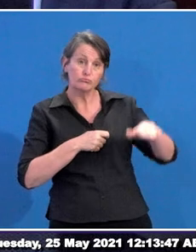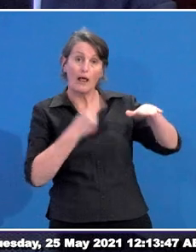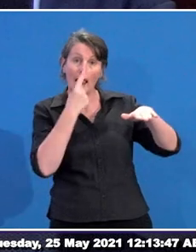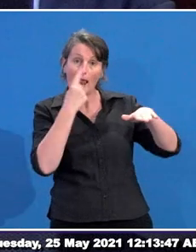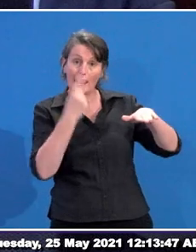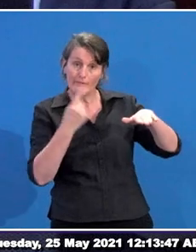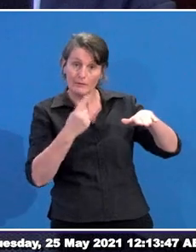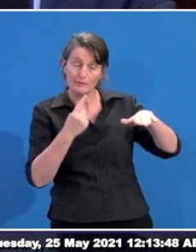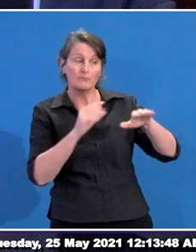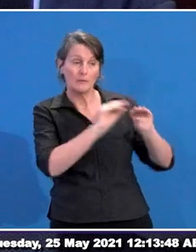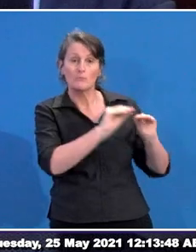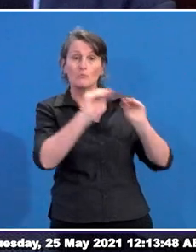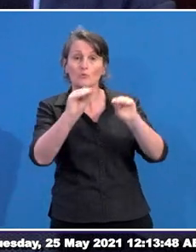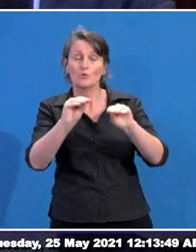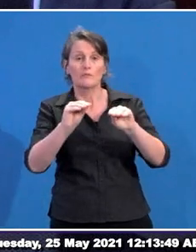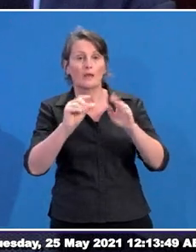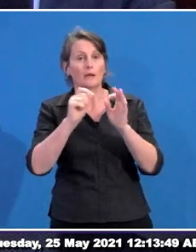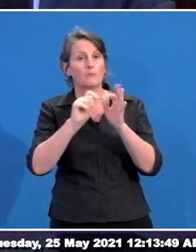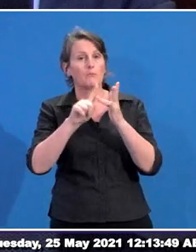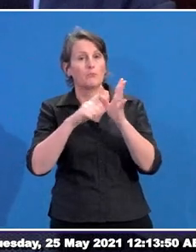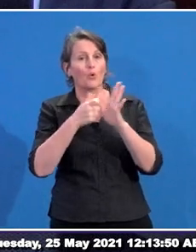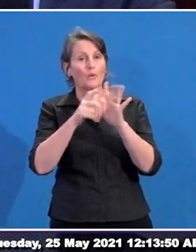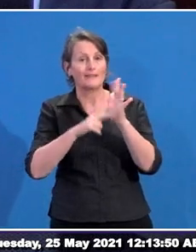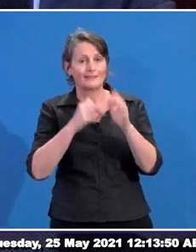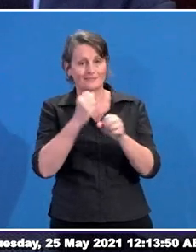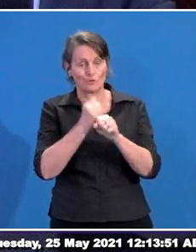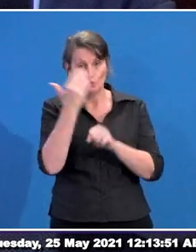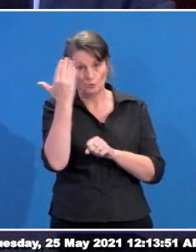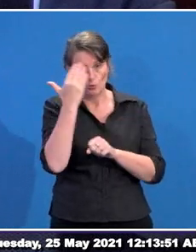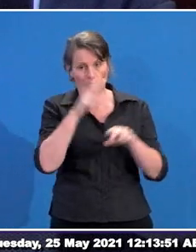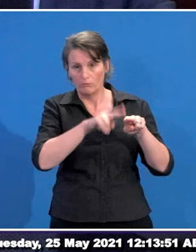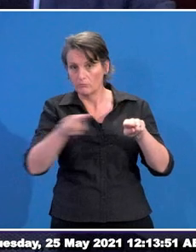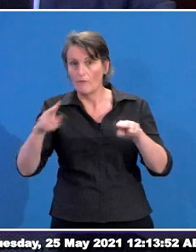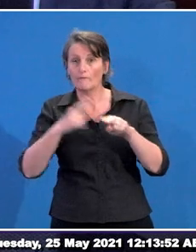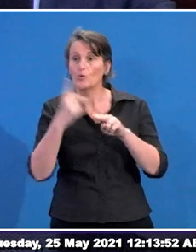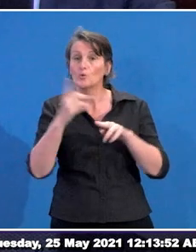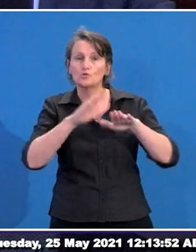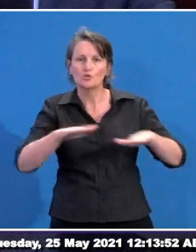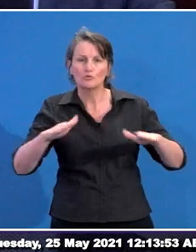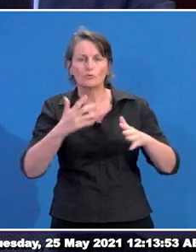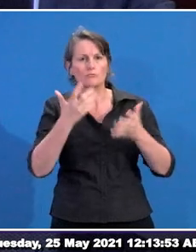And that was a boarding school to, for children with profound disability. Is that right? That's right. MS EASTMAN: And that